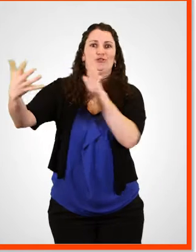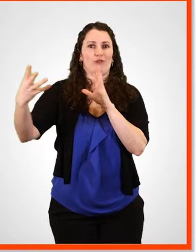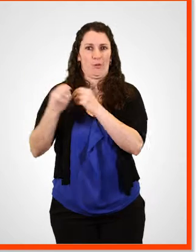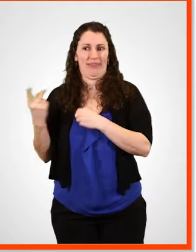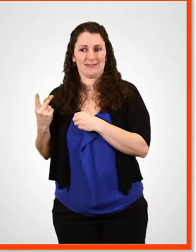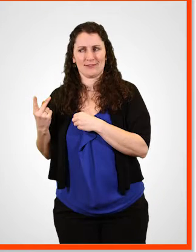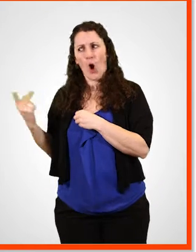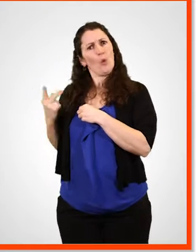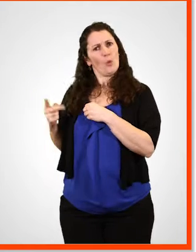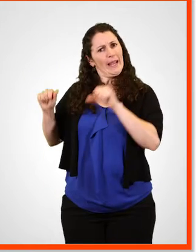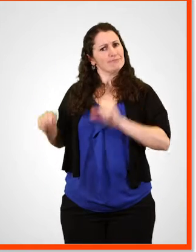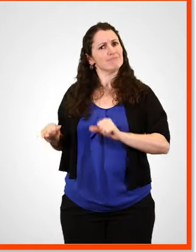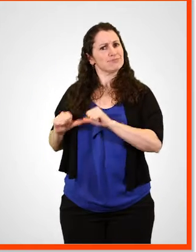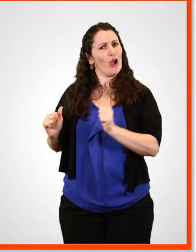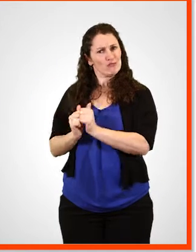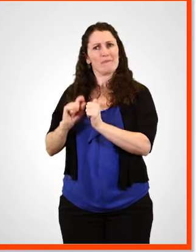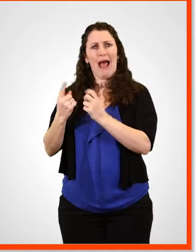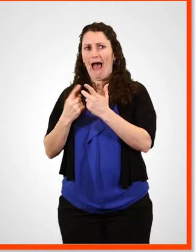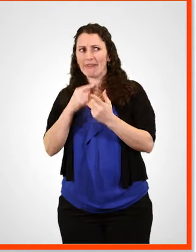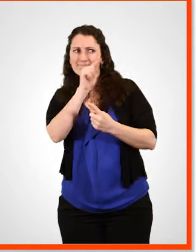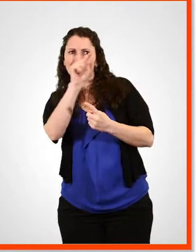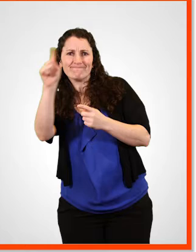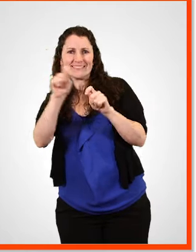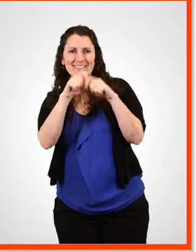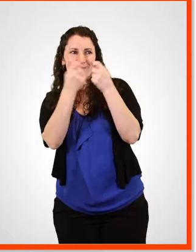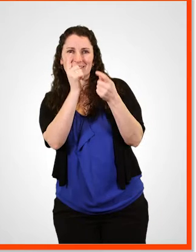We're on the same page, but others have said